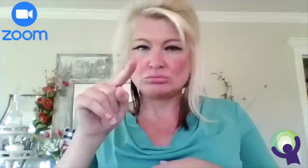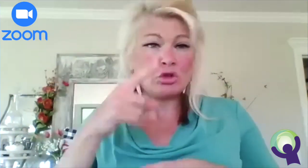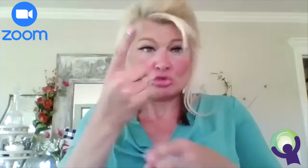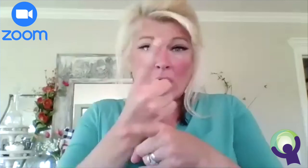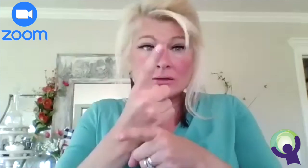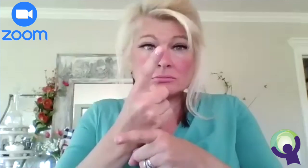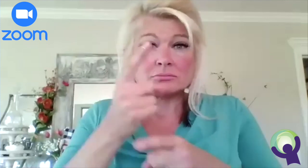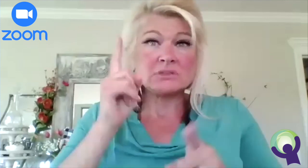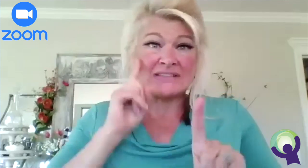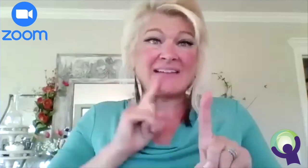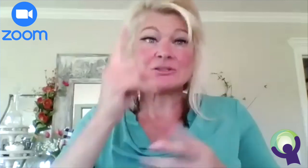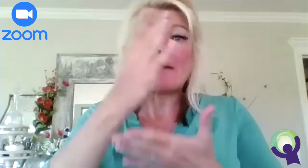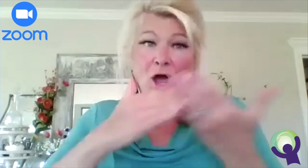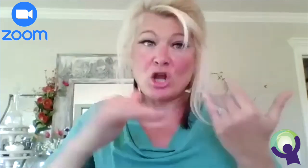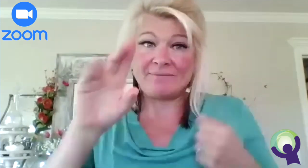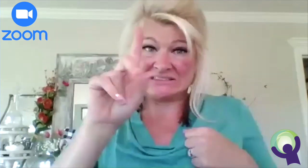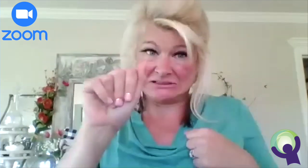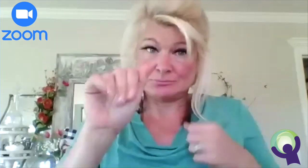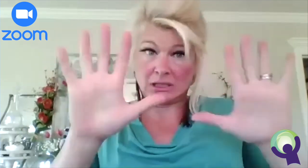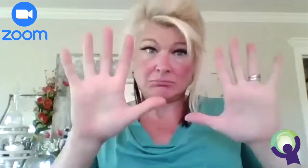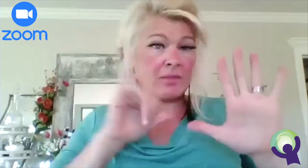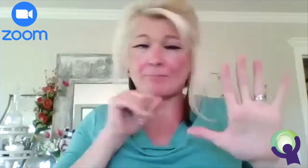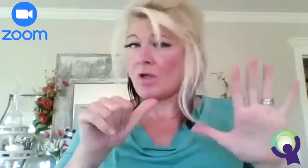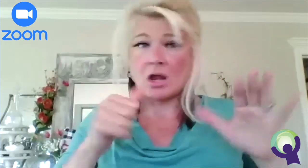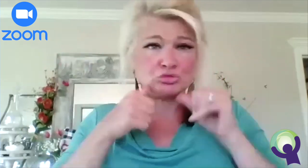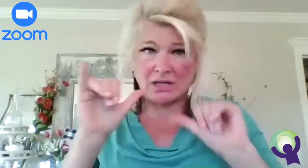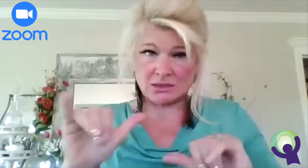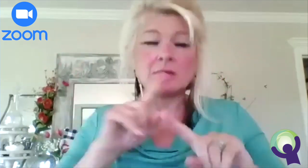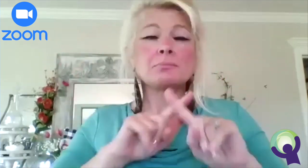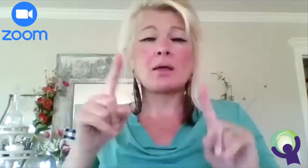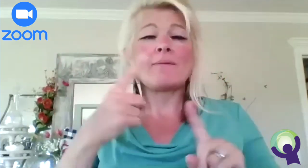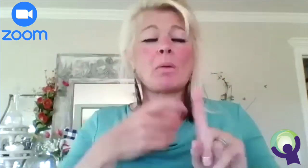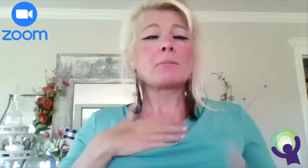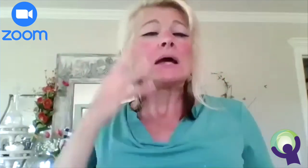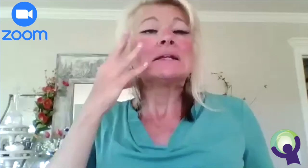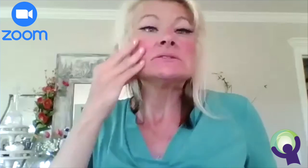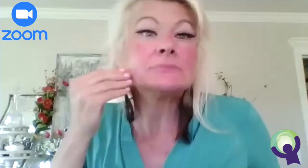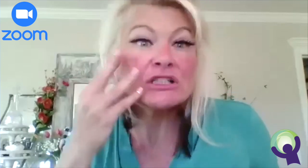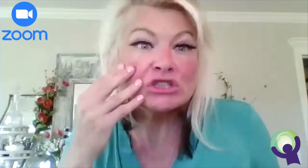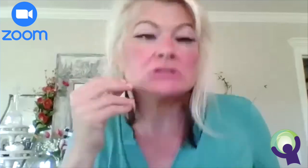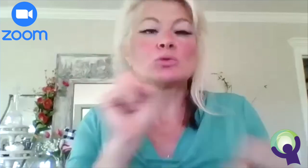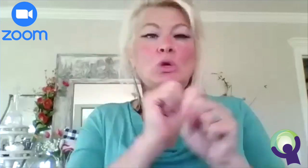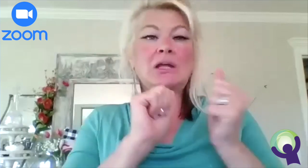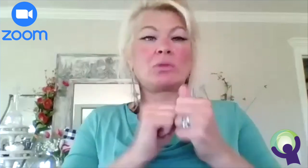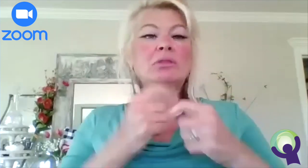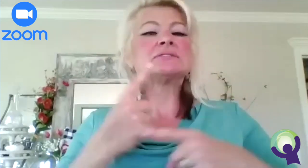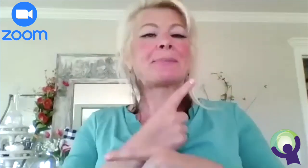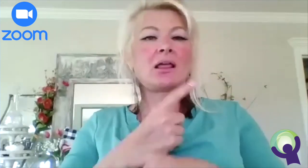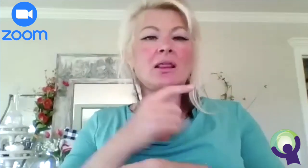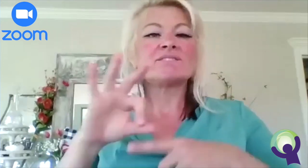and you can say, you are right they are deaf and and that is a disability. But from my experience of